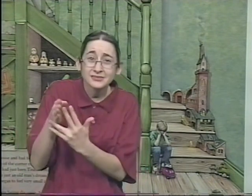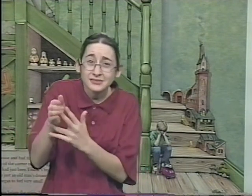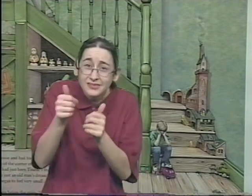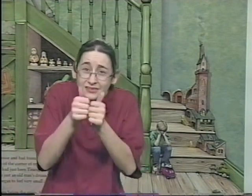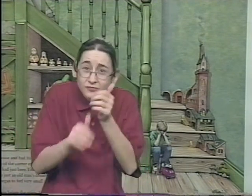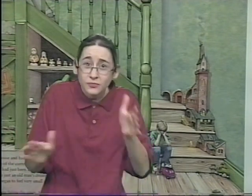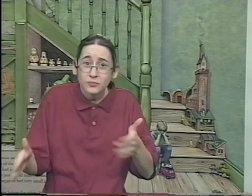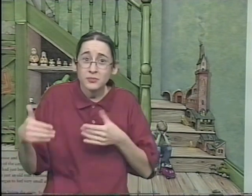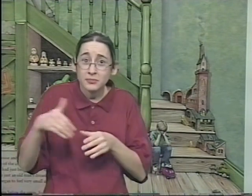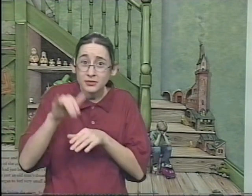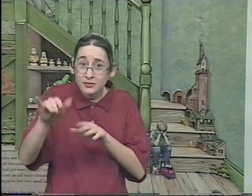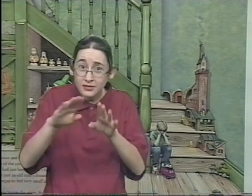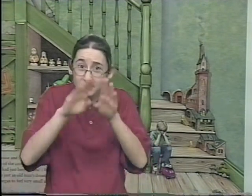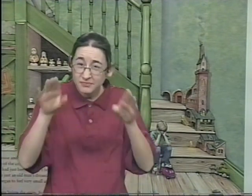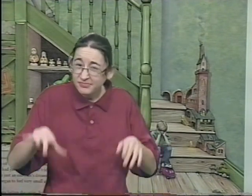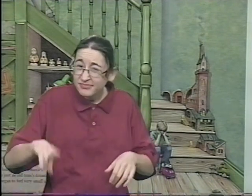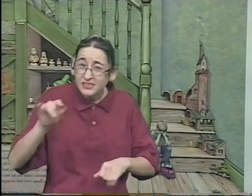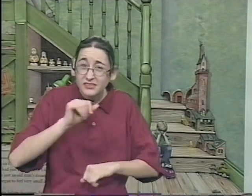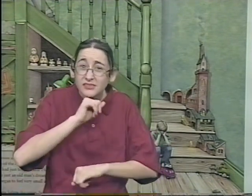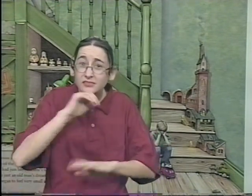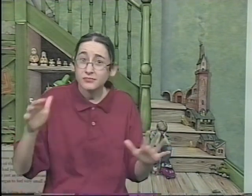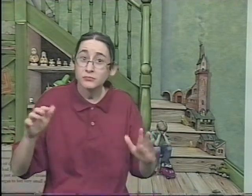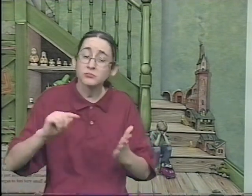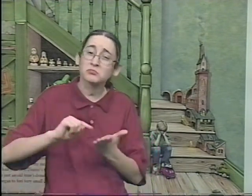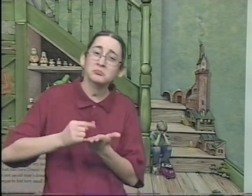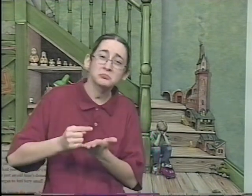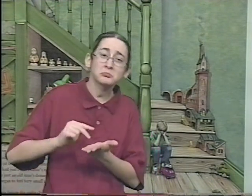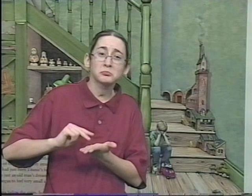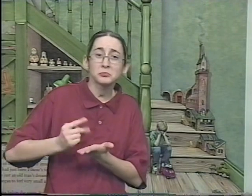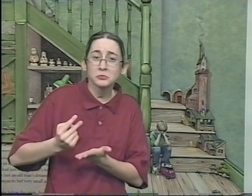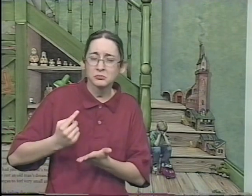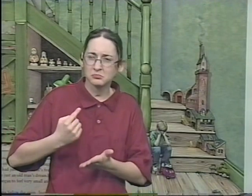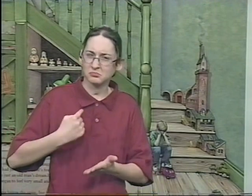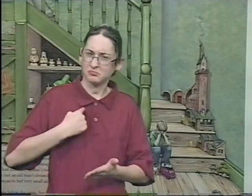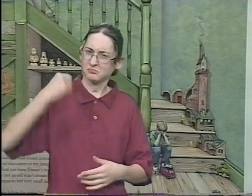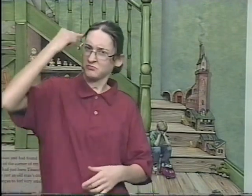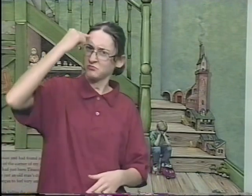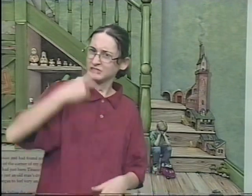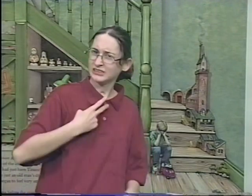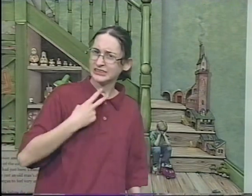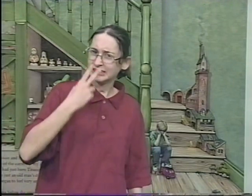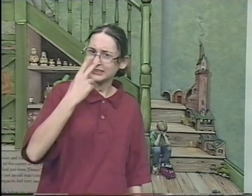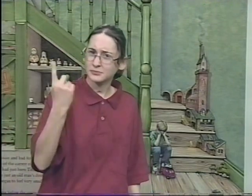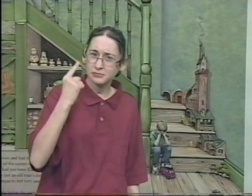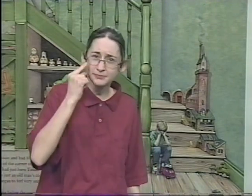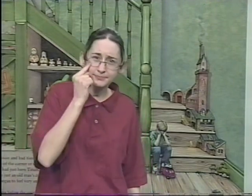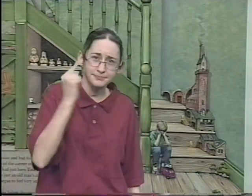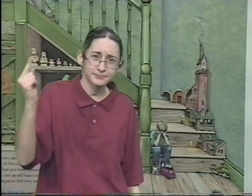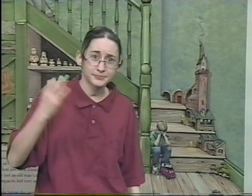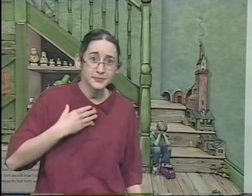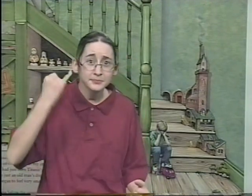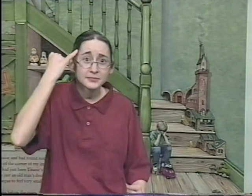I had been through every room in the house and had found nothing. Once or twice I thought I'd seen something out of